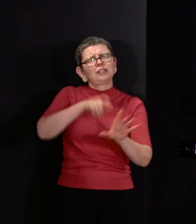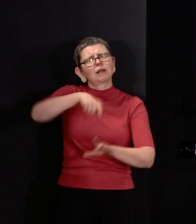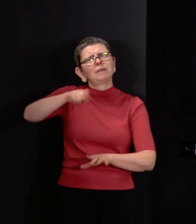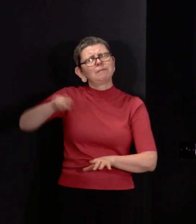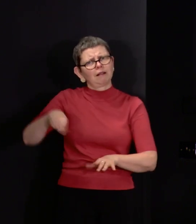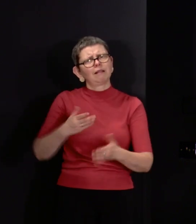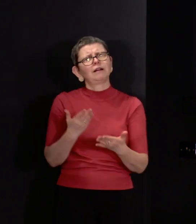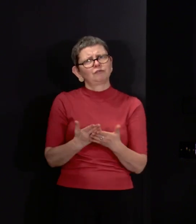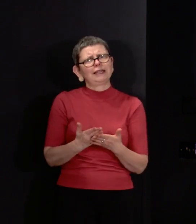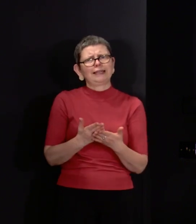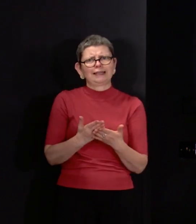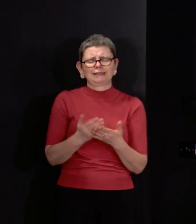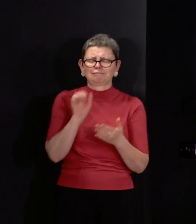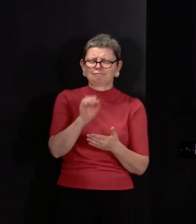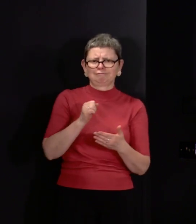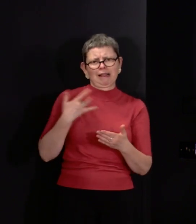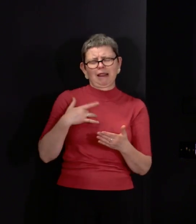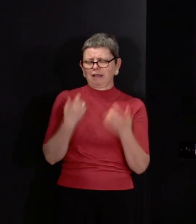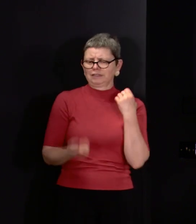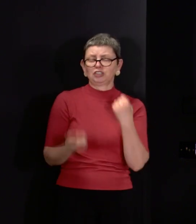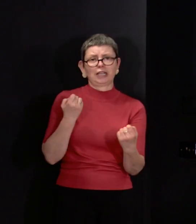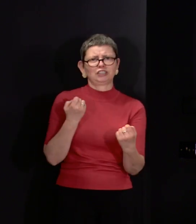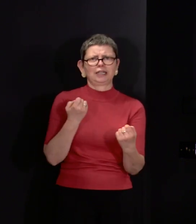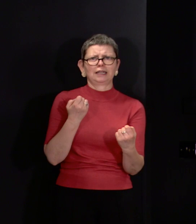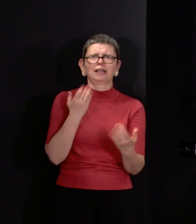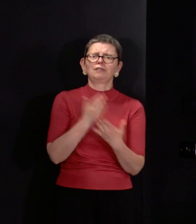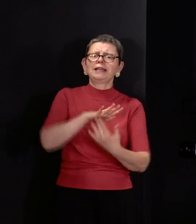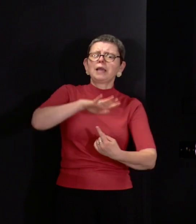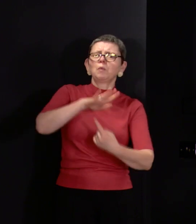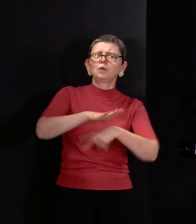during this important stage of their lives when many milestone events are